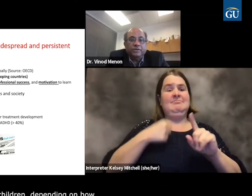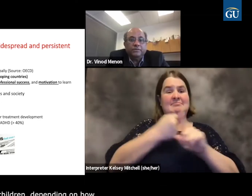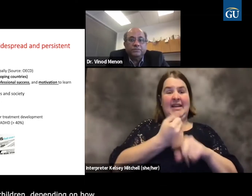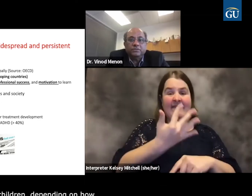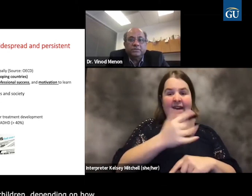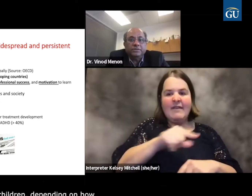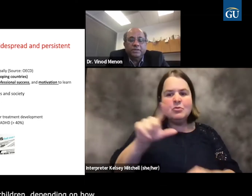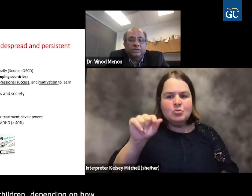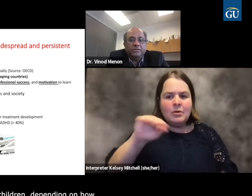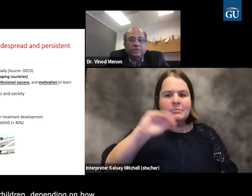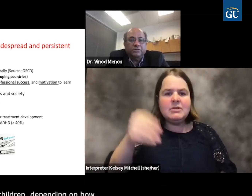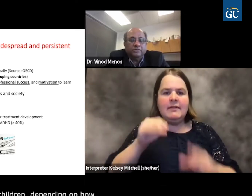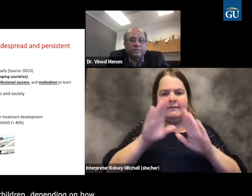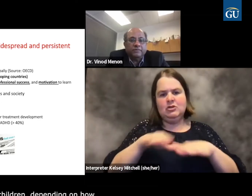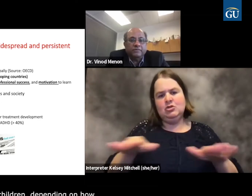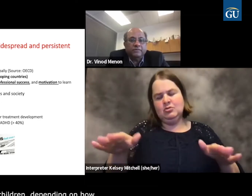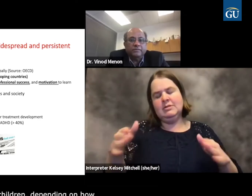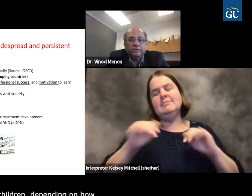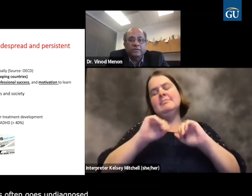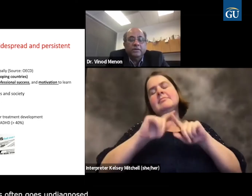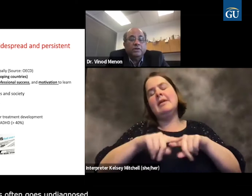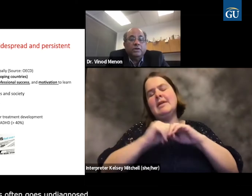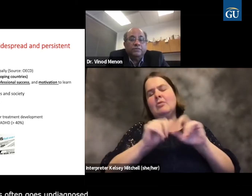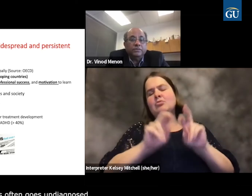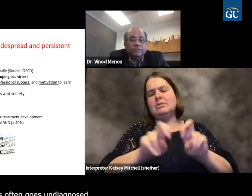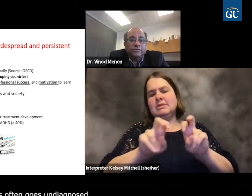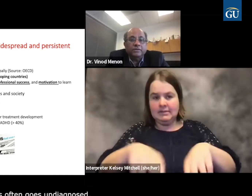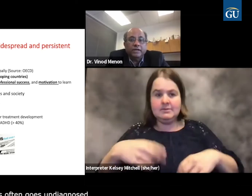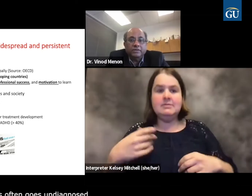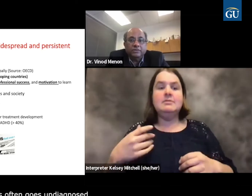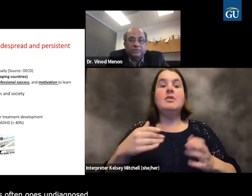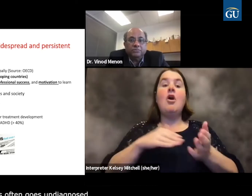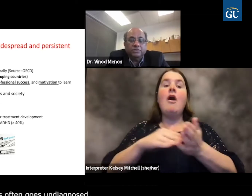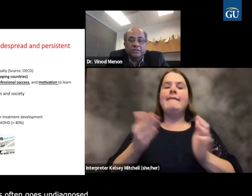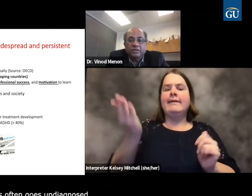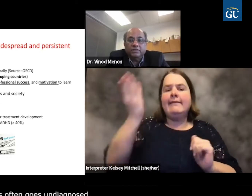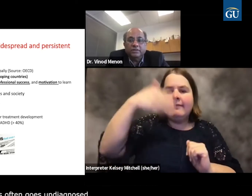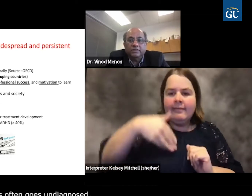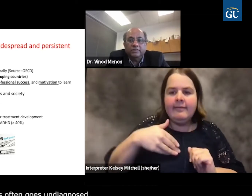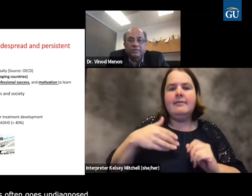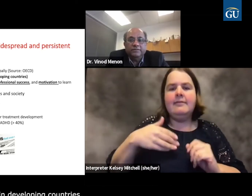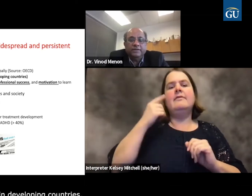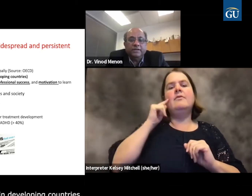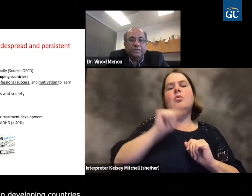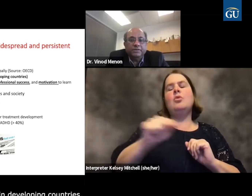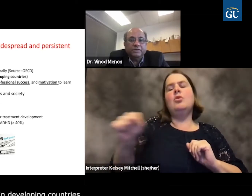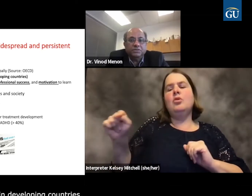five to twenty percent of children depending on how you assess this